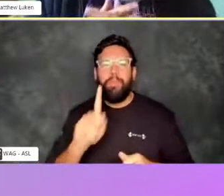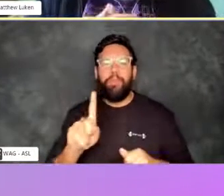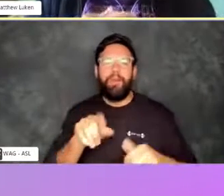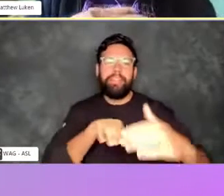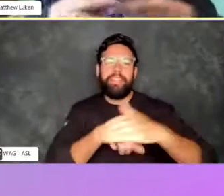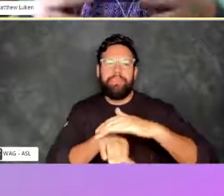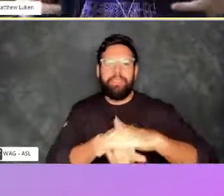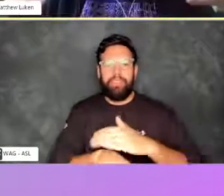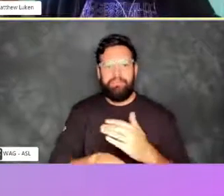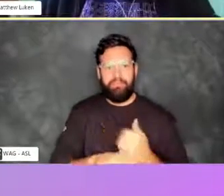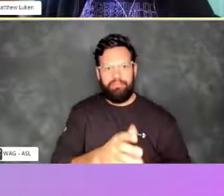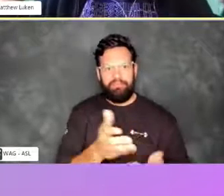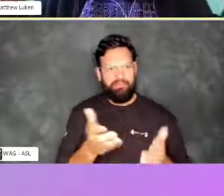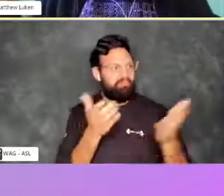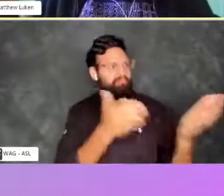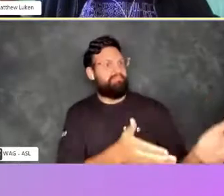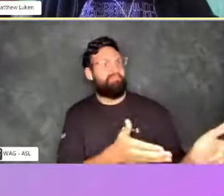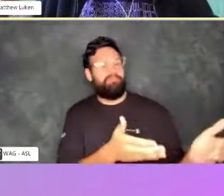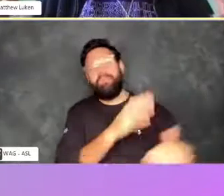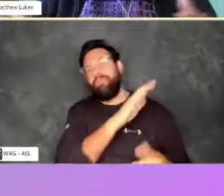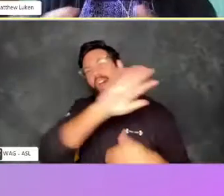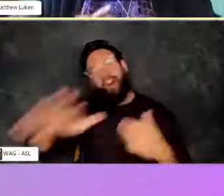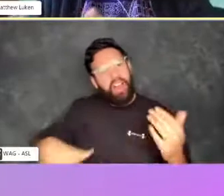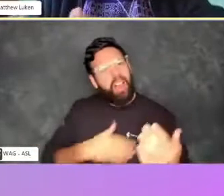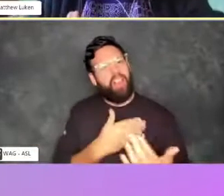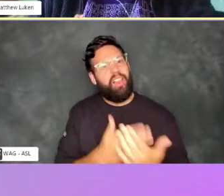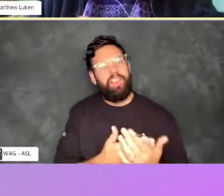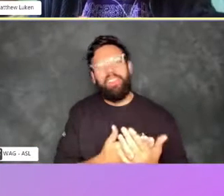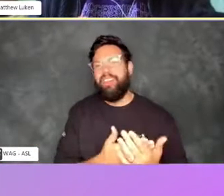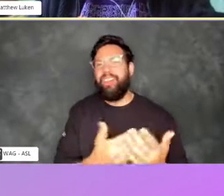for Managers accessibility? designers developers, UX